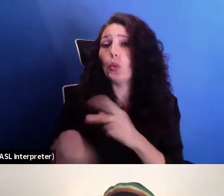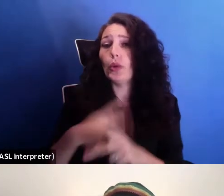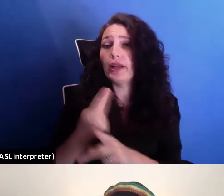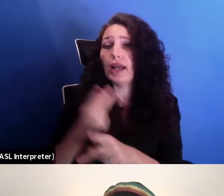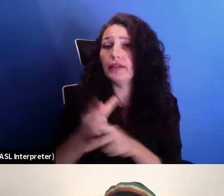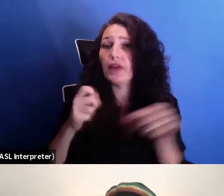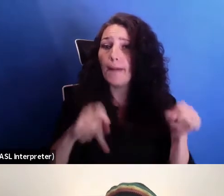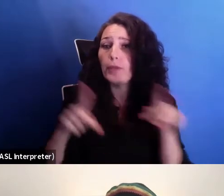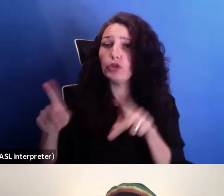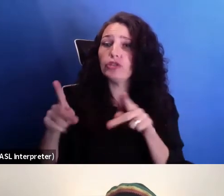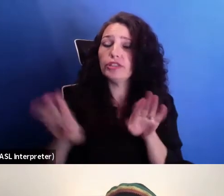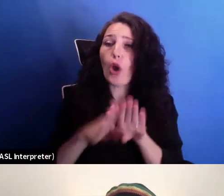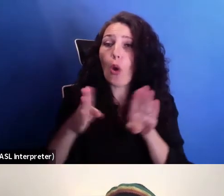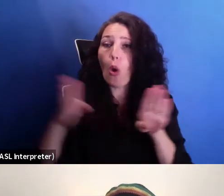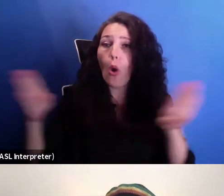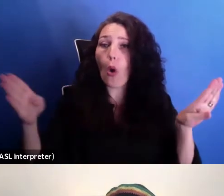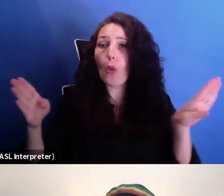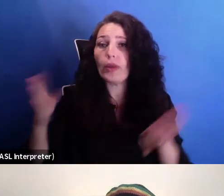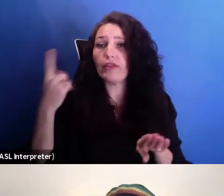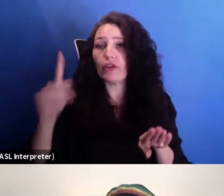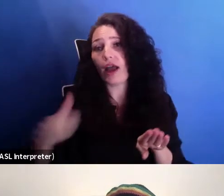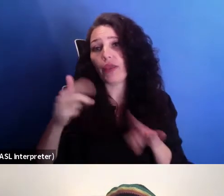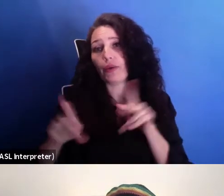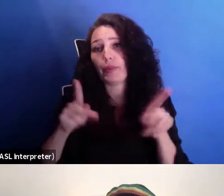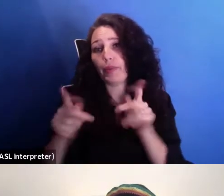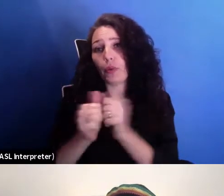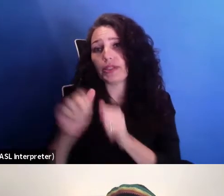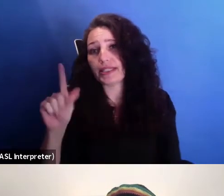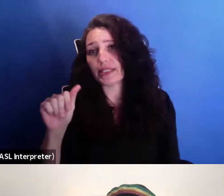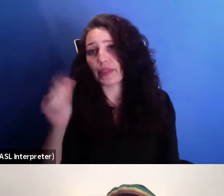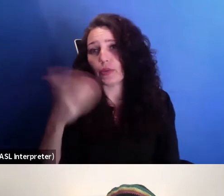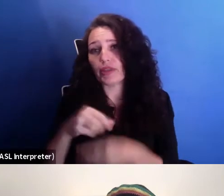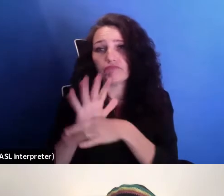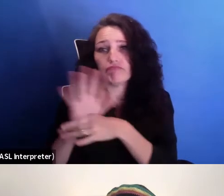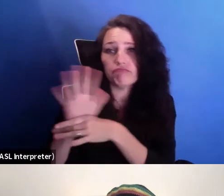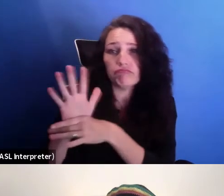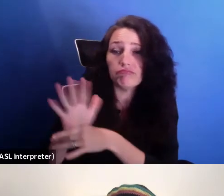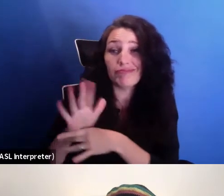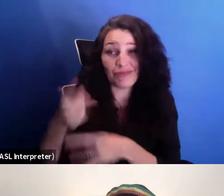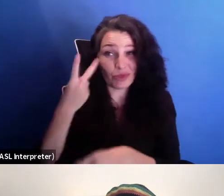and have you seen any changes, any positive moves in that direction?